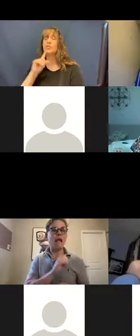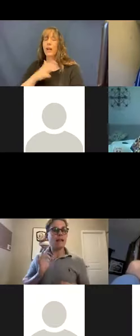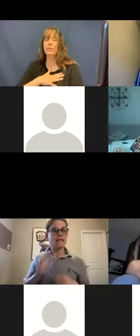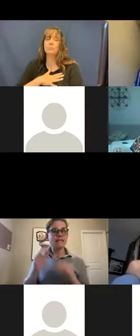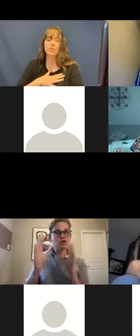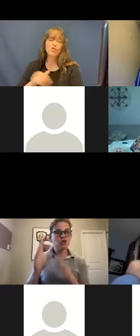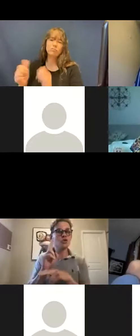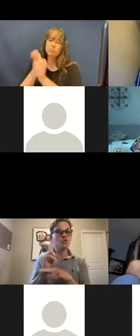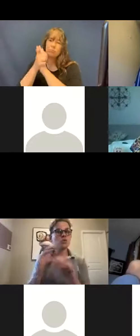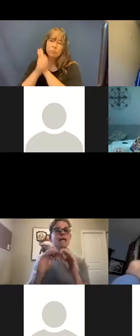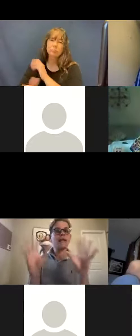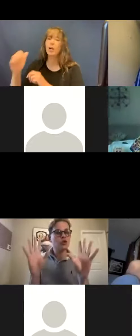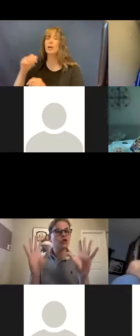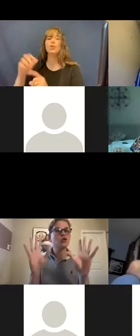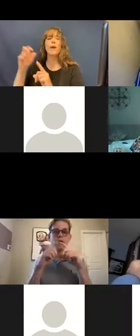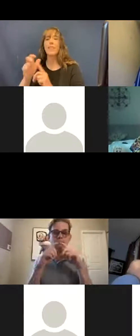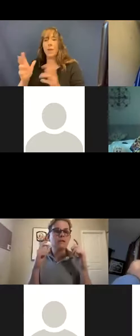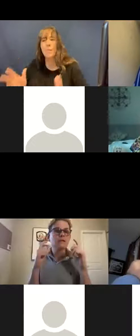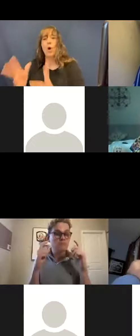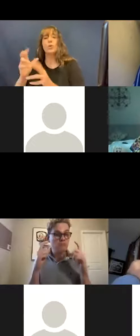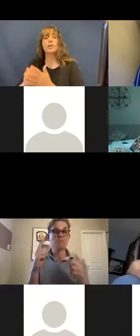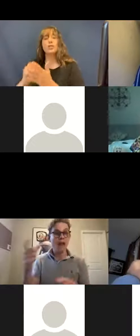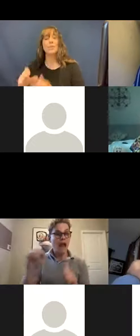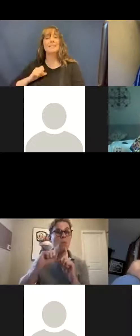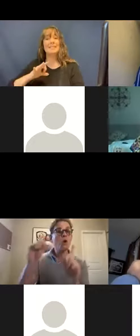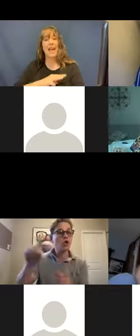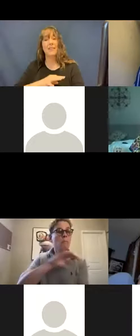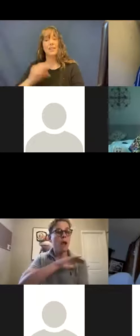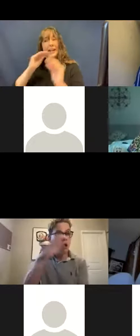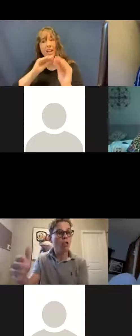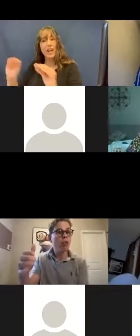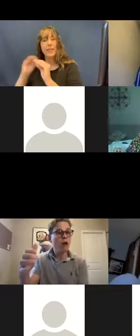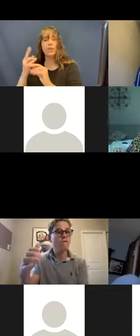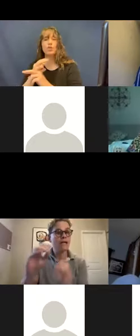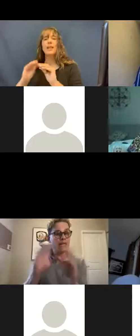the students and staff and educated them so that we could use clear masks. They've ordered